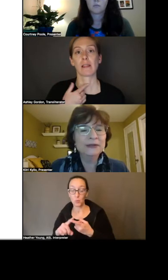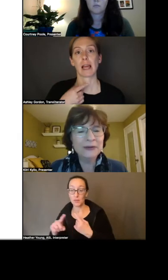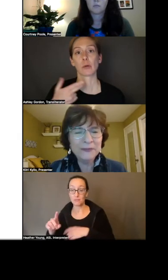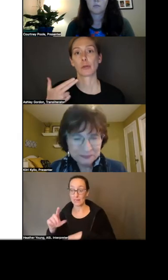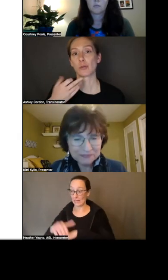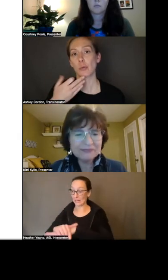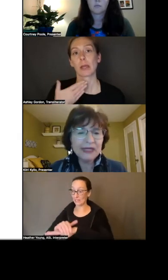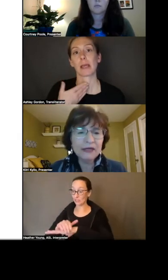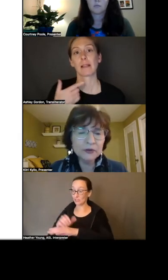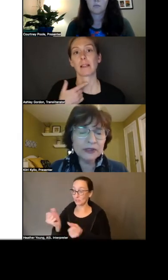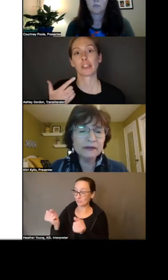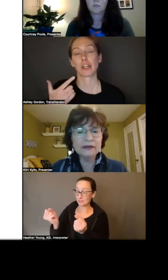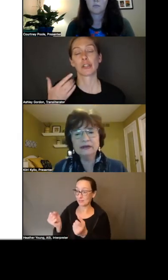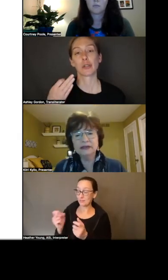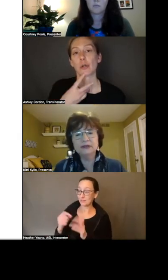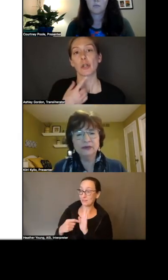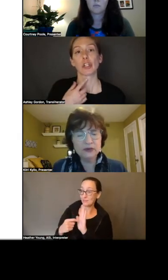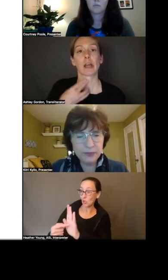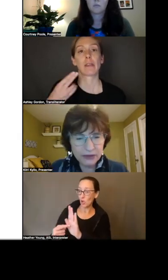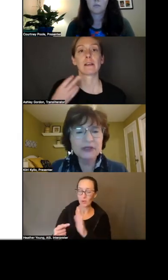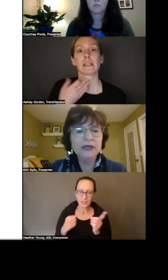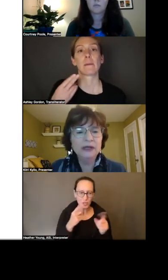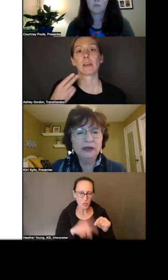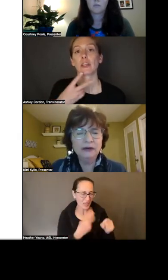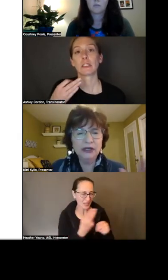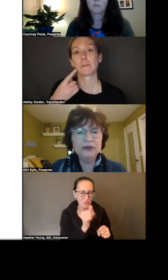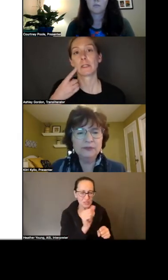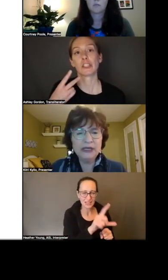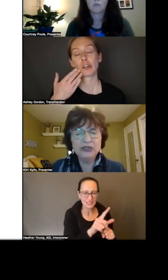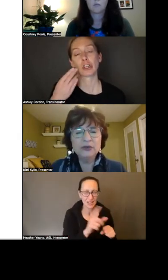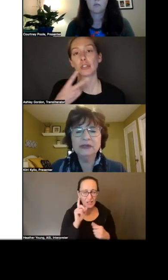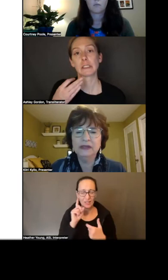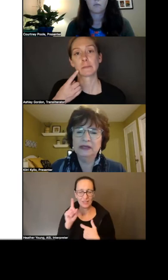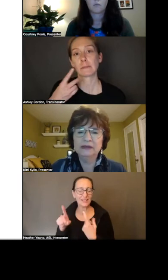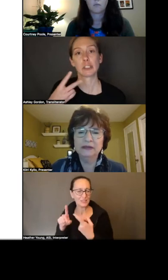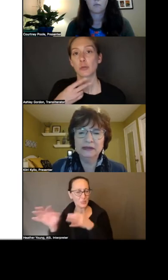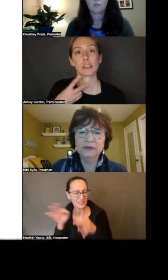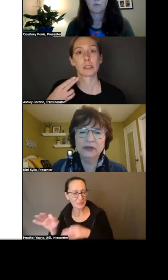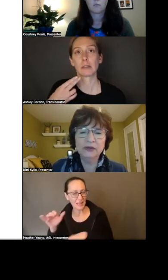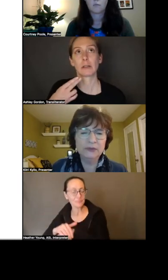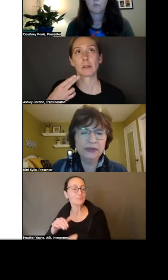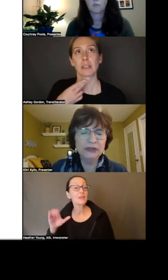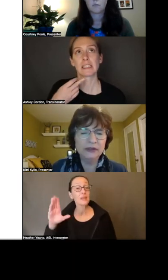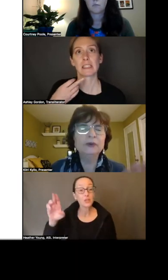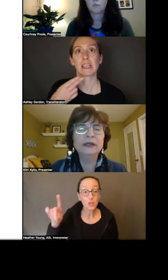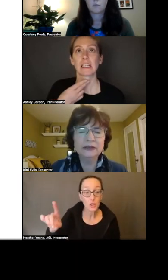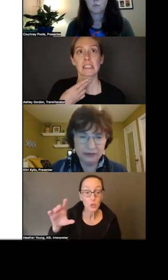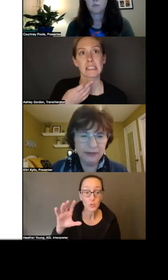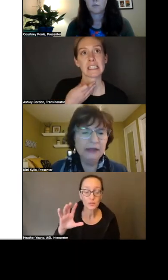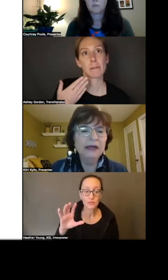So if you look at the system of cued speech, or cued speech using the system of cued English,